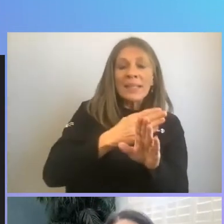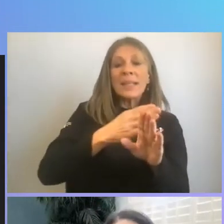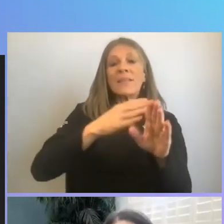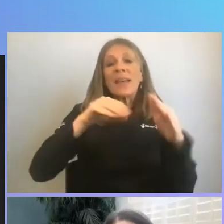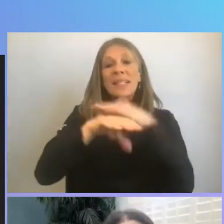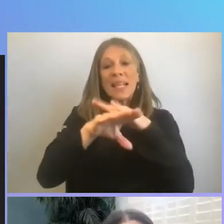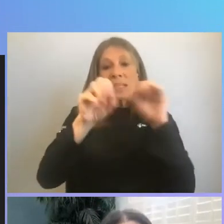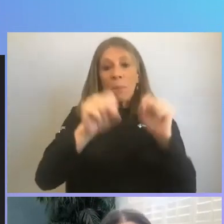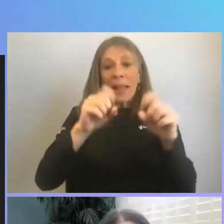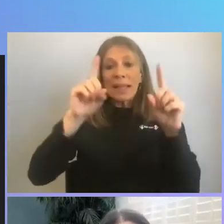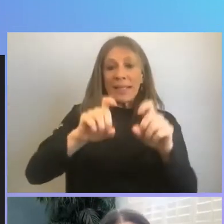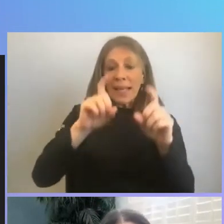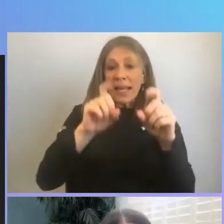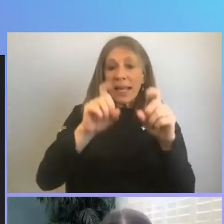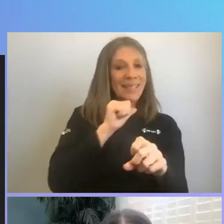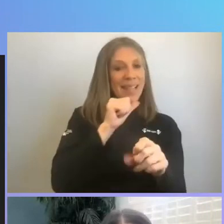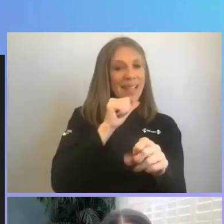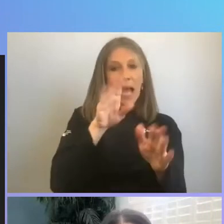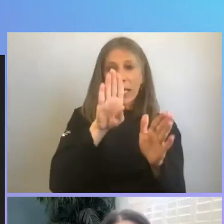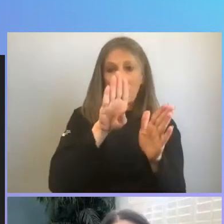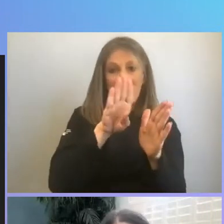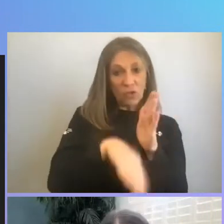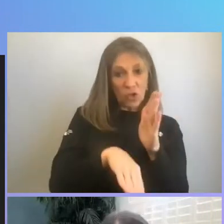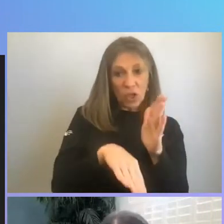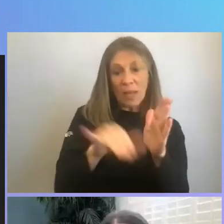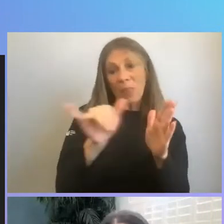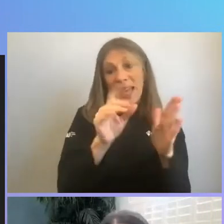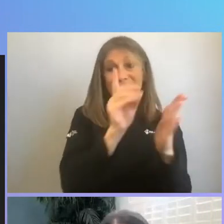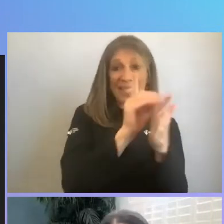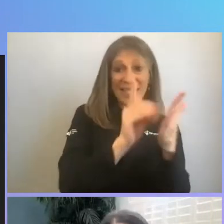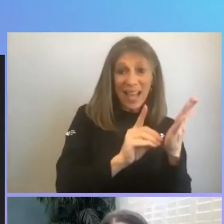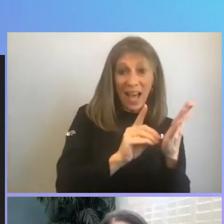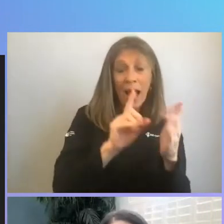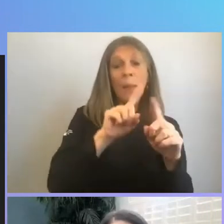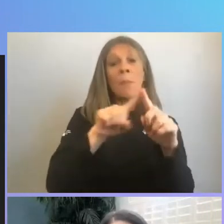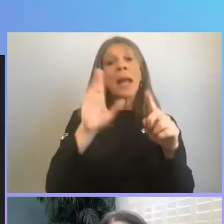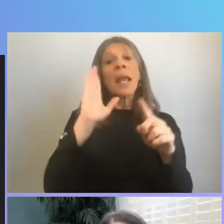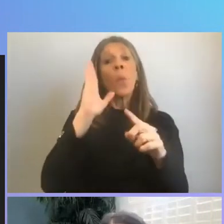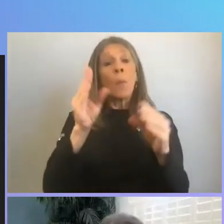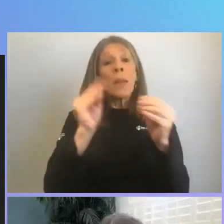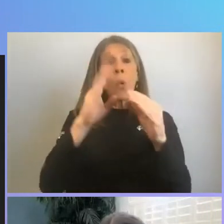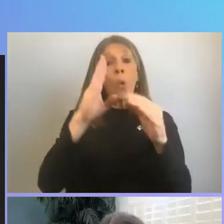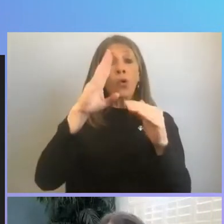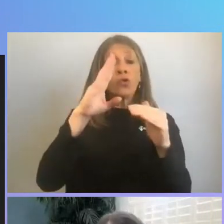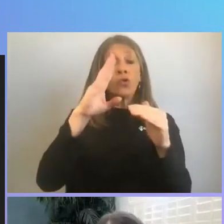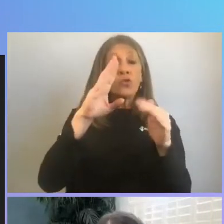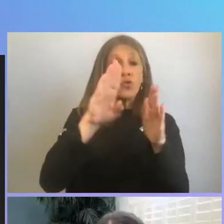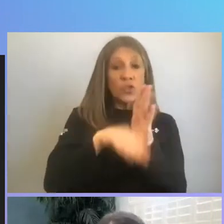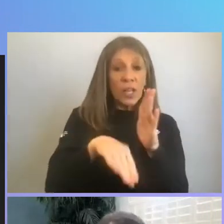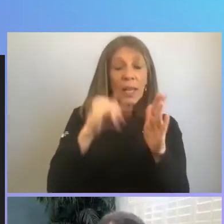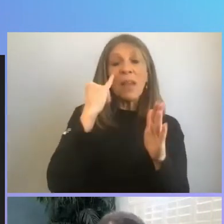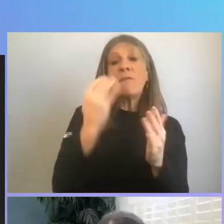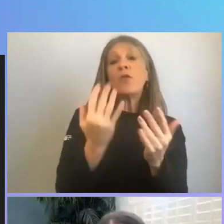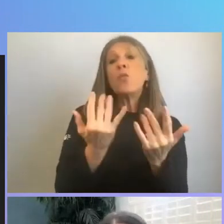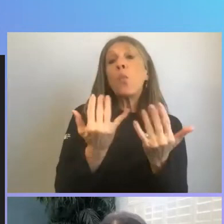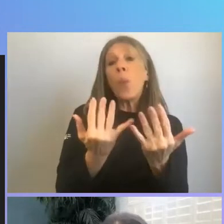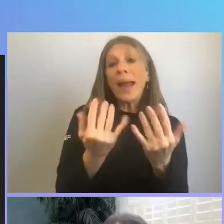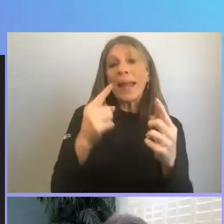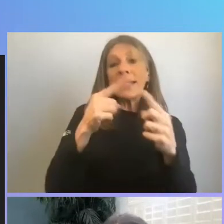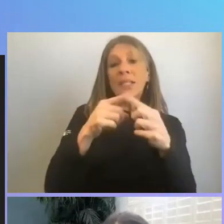it's not going to be as cheap as in design one, but it's certainly going to be cheaper than if we wait for after. It's